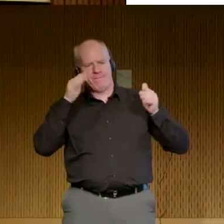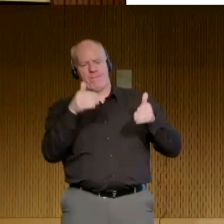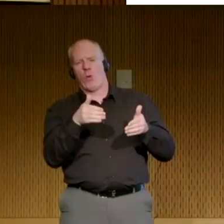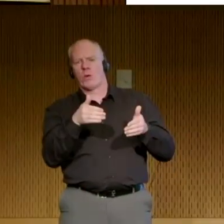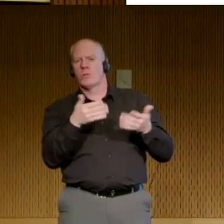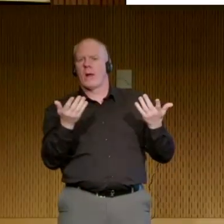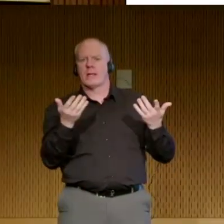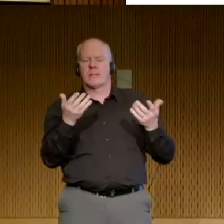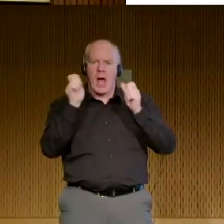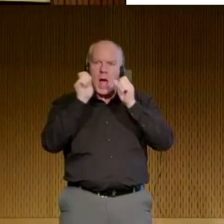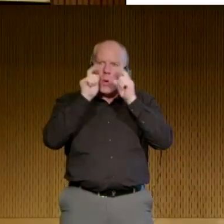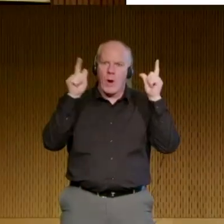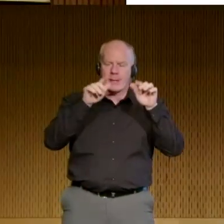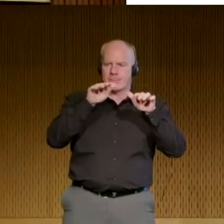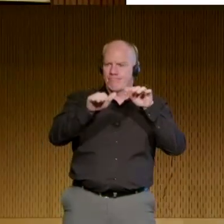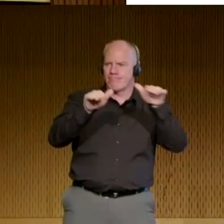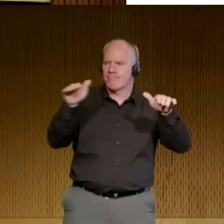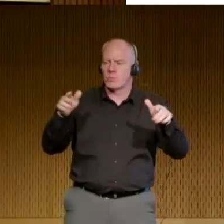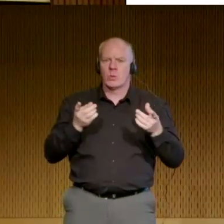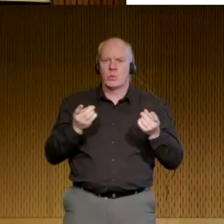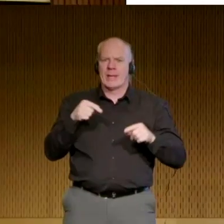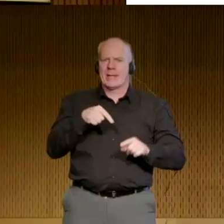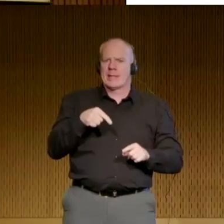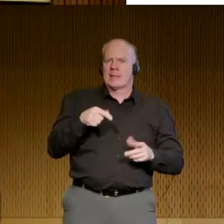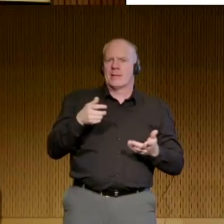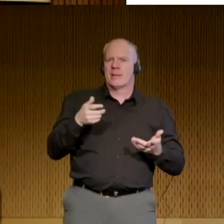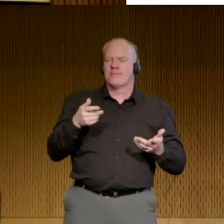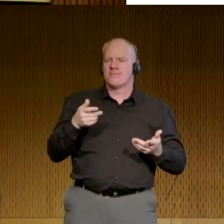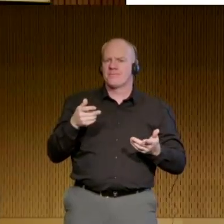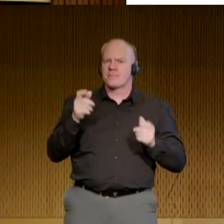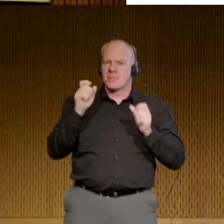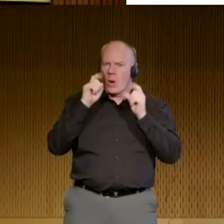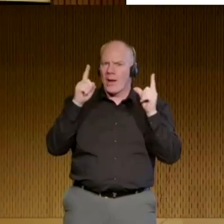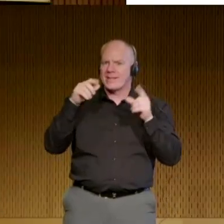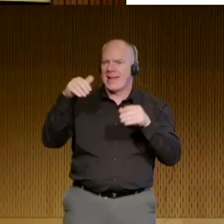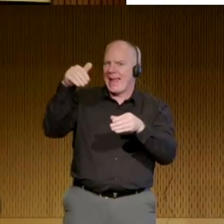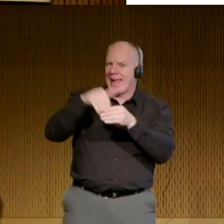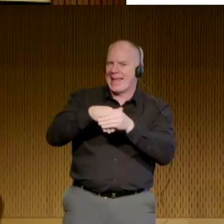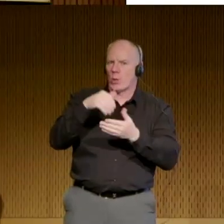raising awareness of what we're doing and raising awareness within a student and staff